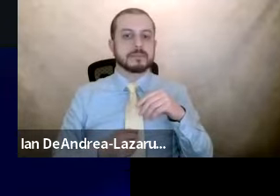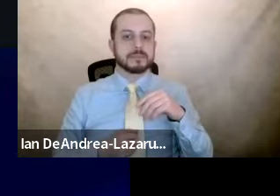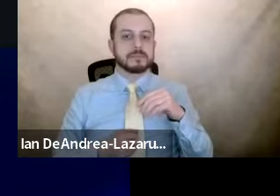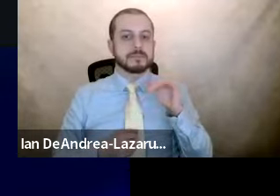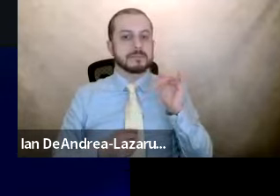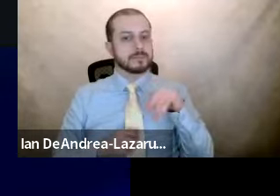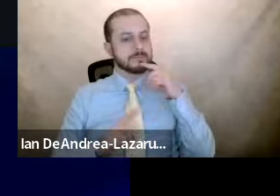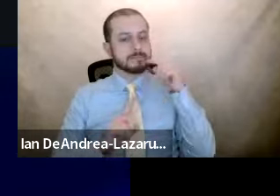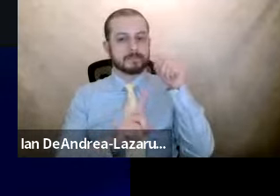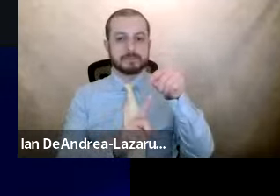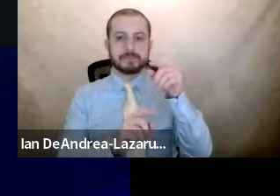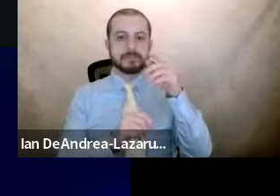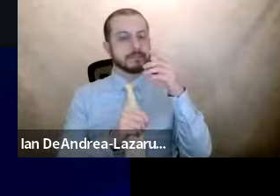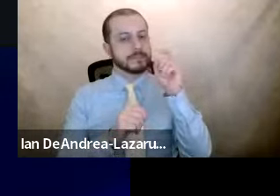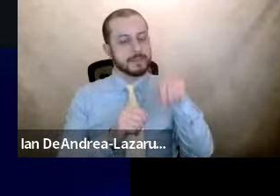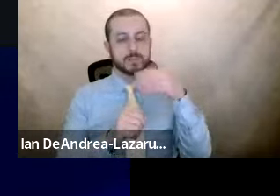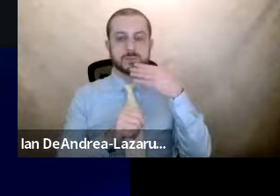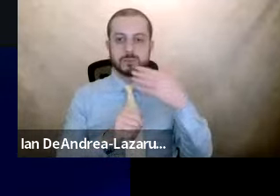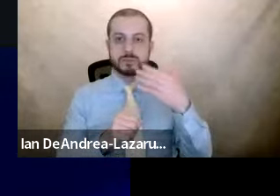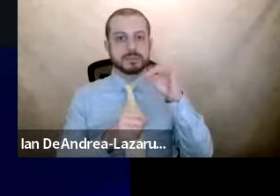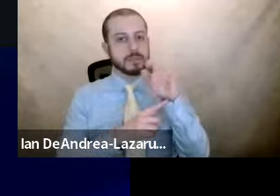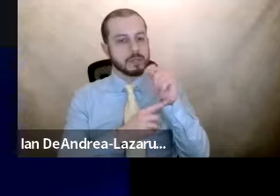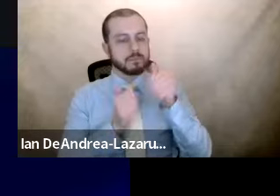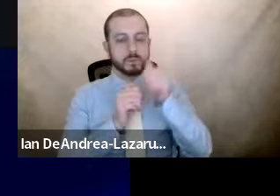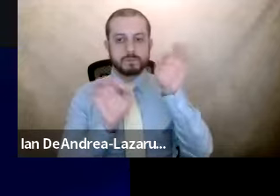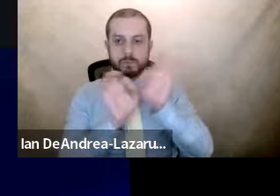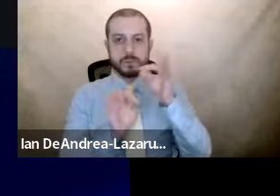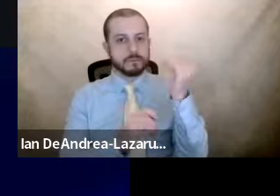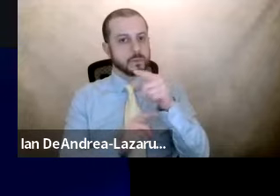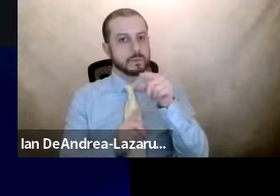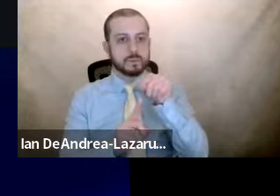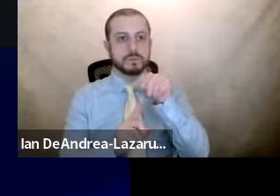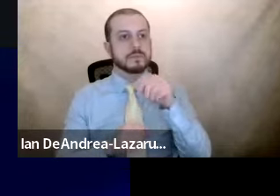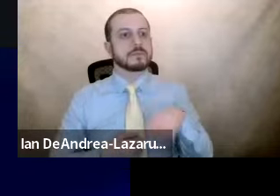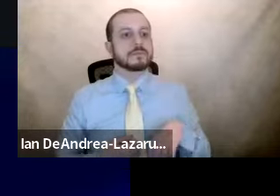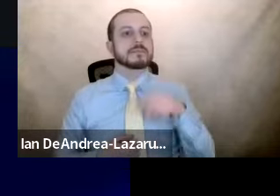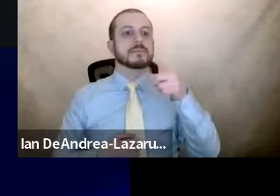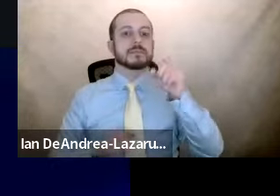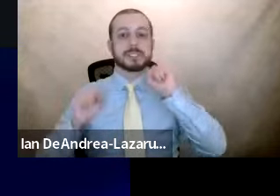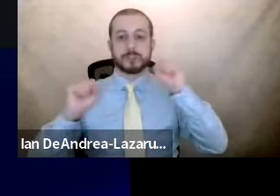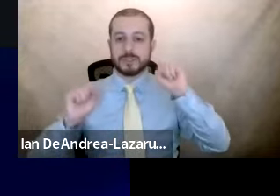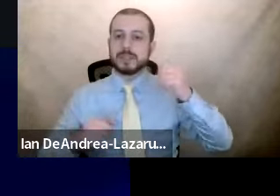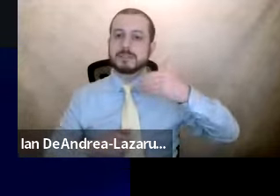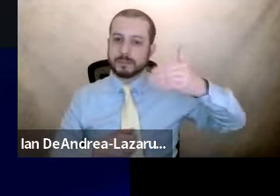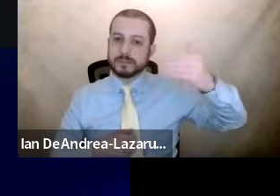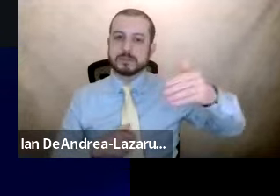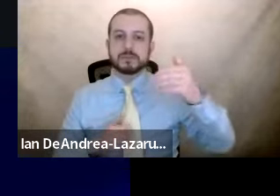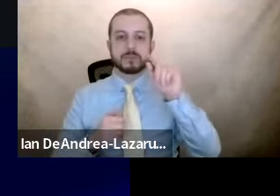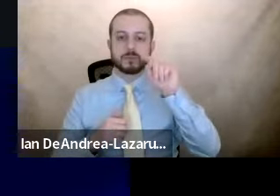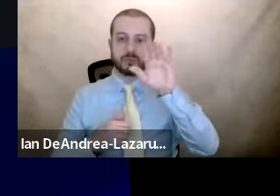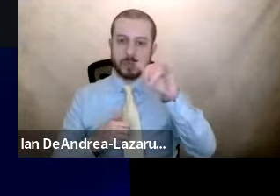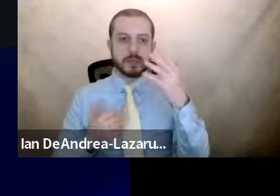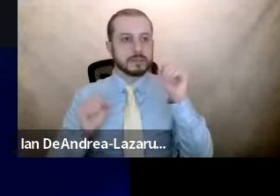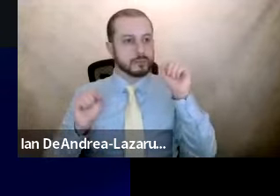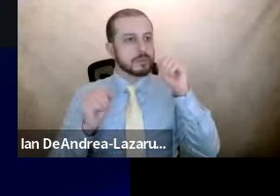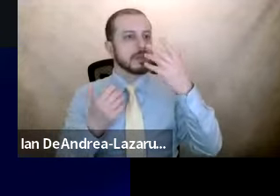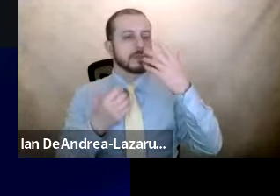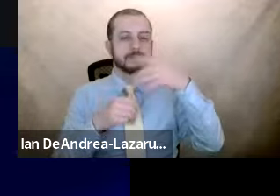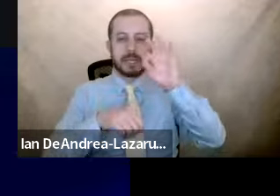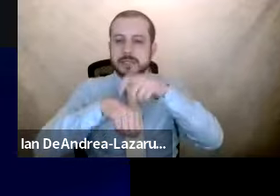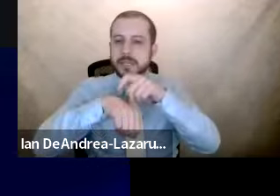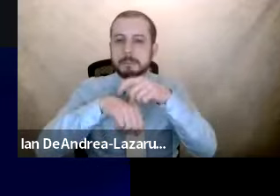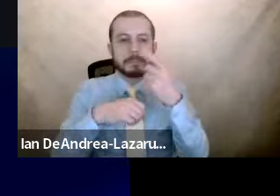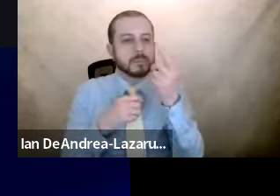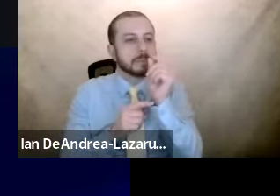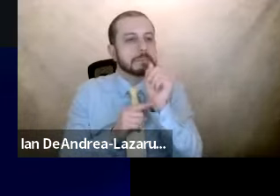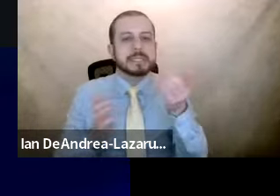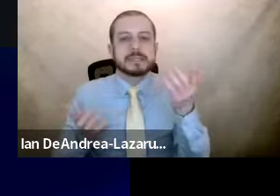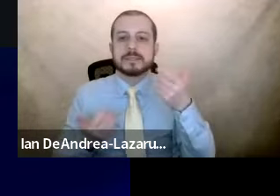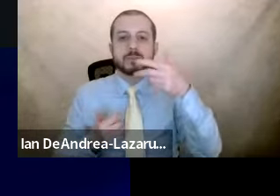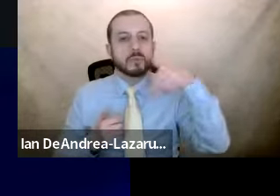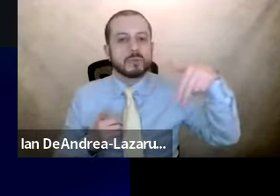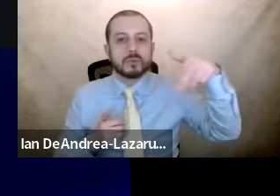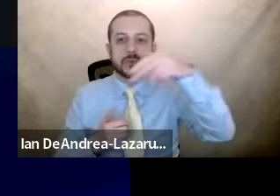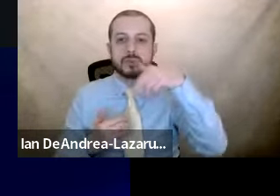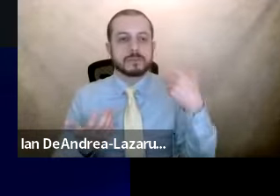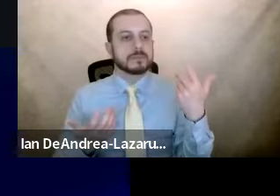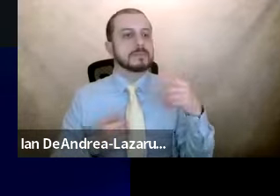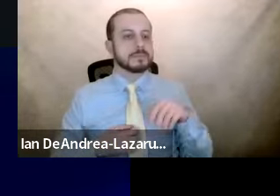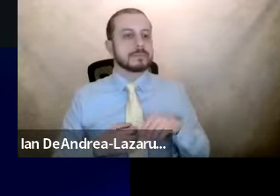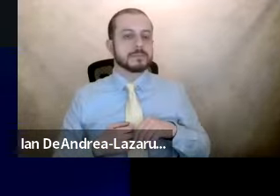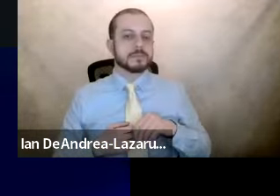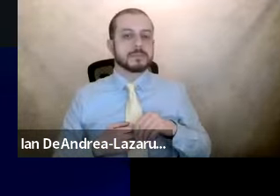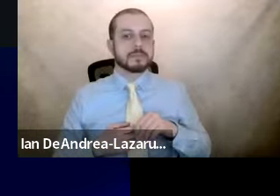It tastes amazing... I know! But it's really important for your health. I mean, imagine, if a stroke were to happen today, the impact on the rest of your life.